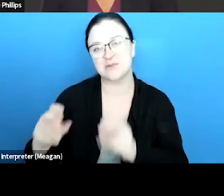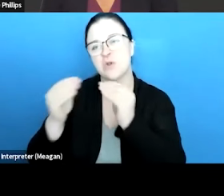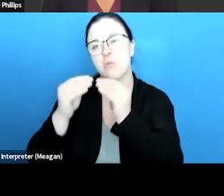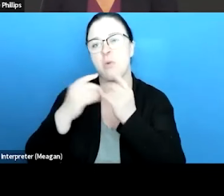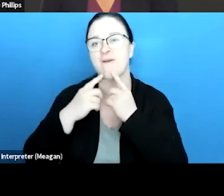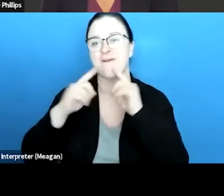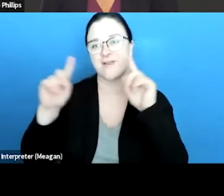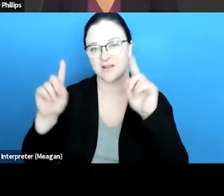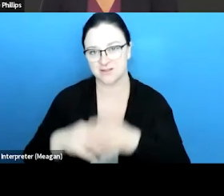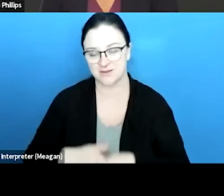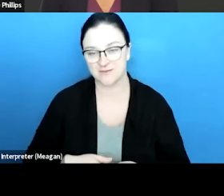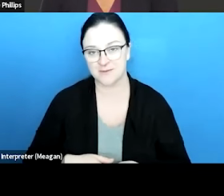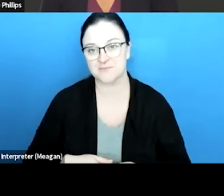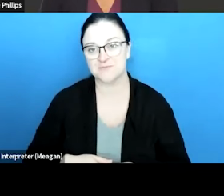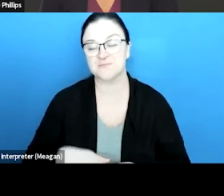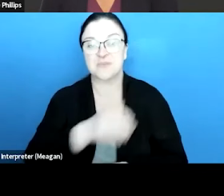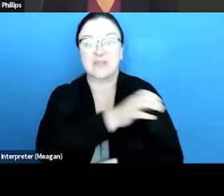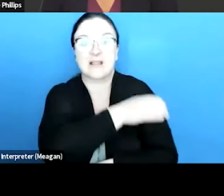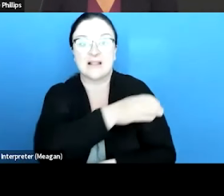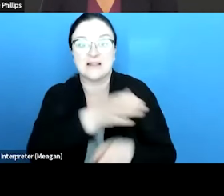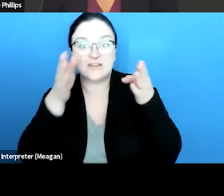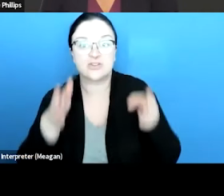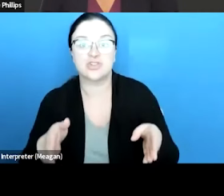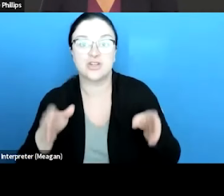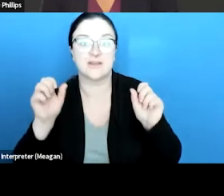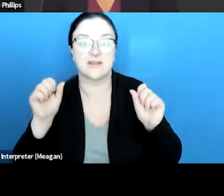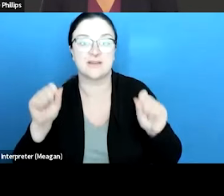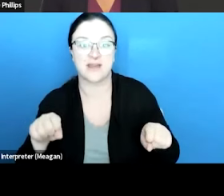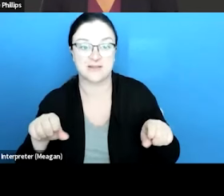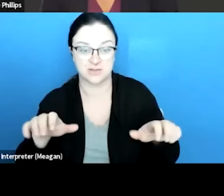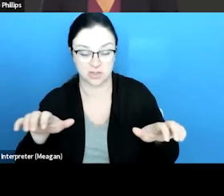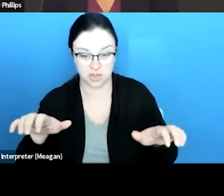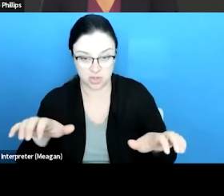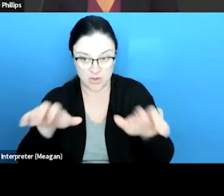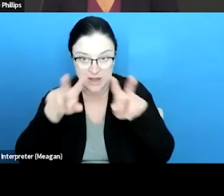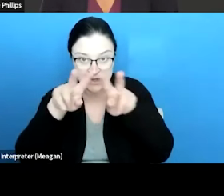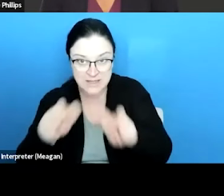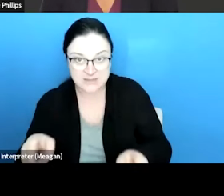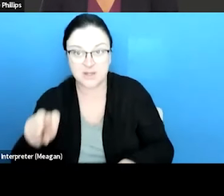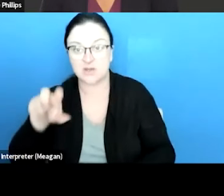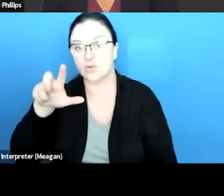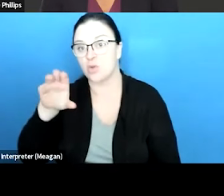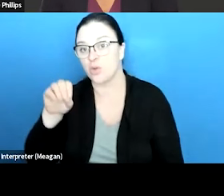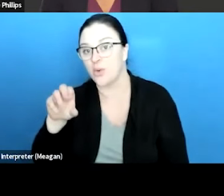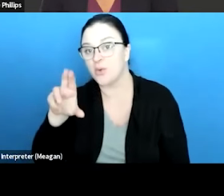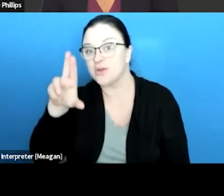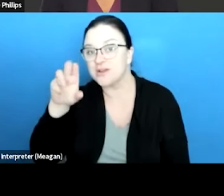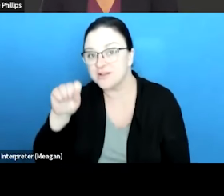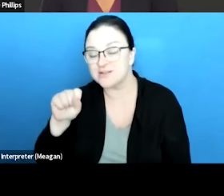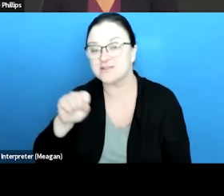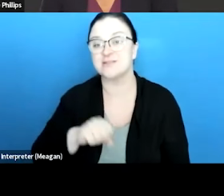So, the clinician can be doing the assessment, the LOCUS on scene,